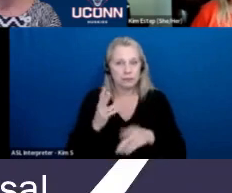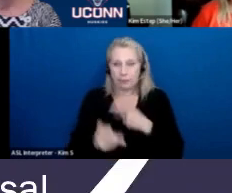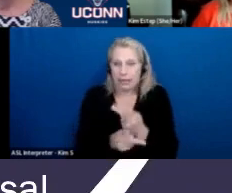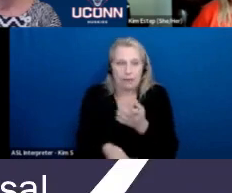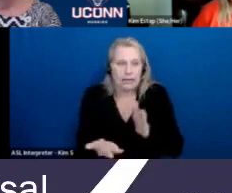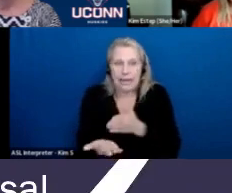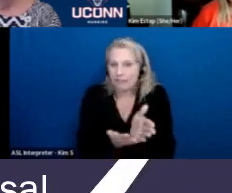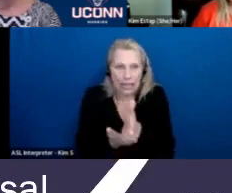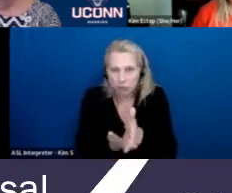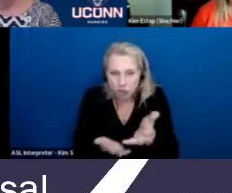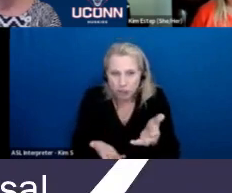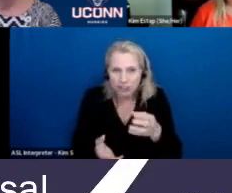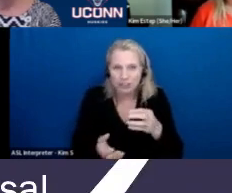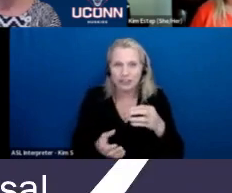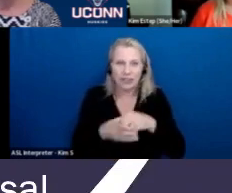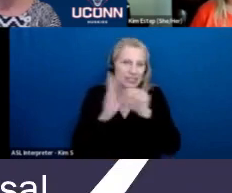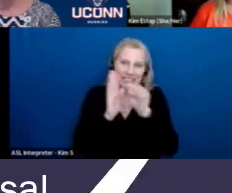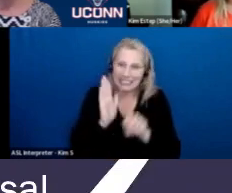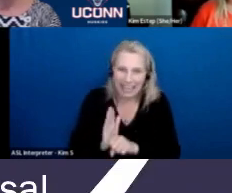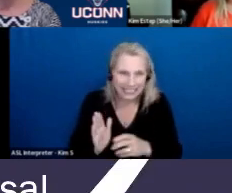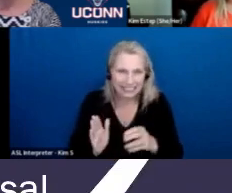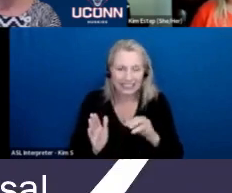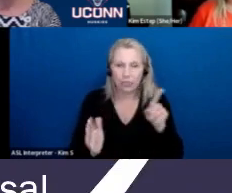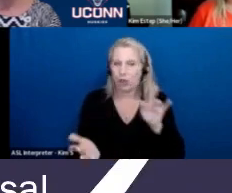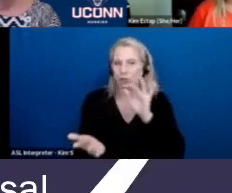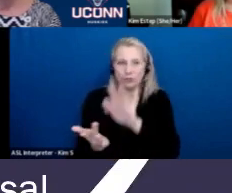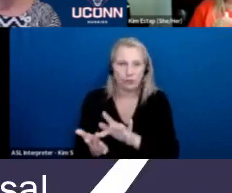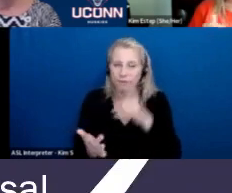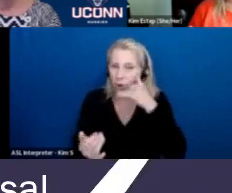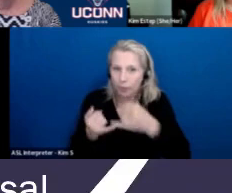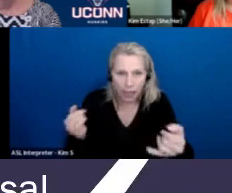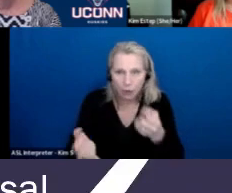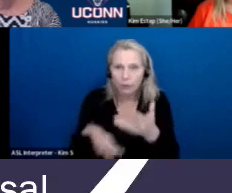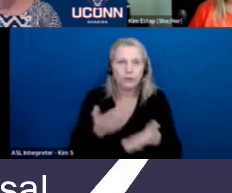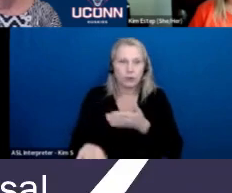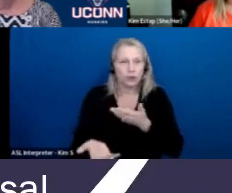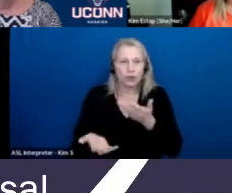line and the state that they're reaching out to. And so that is